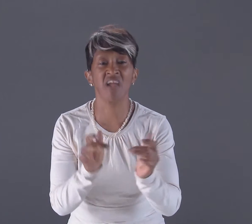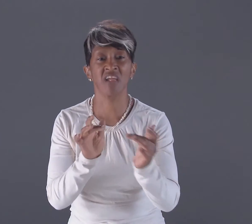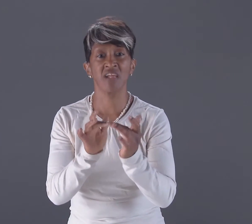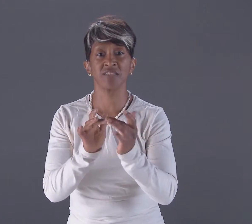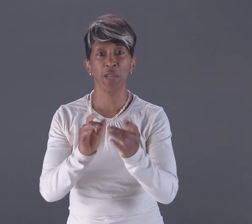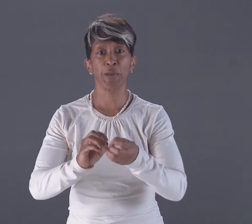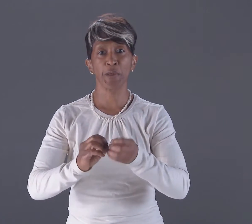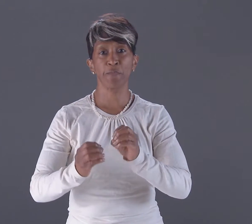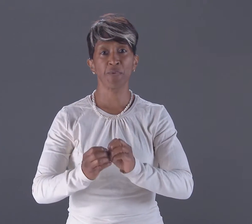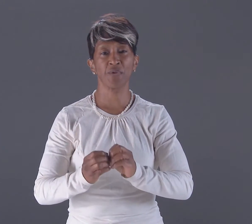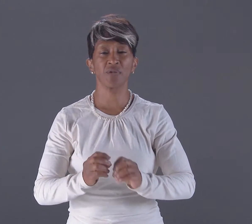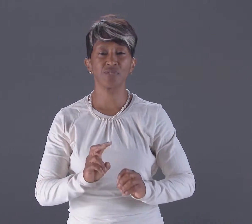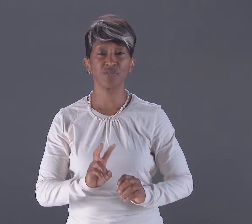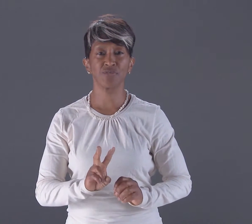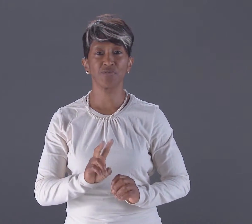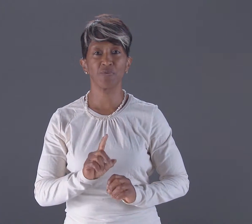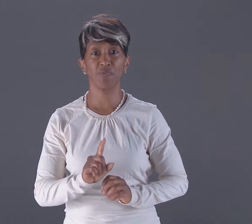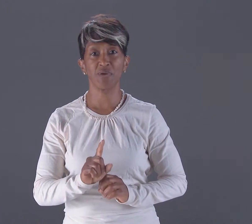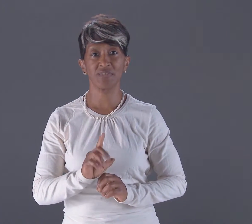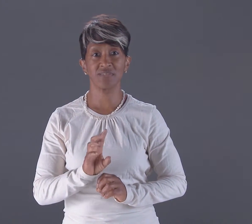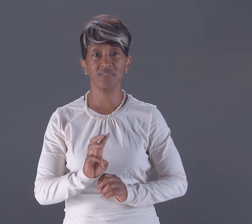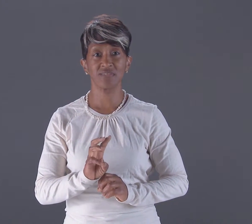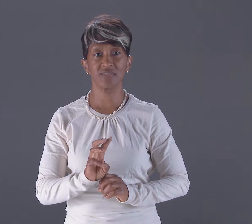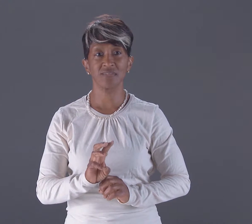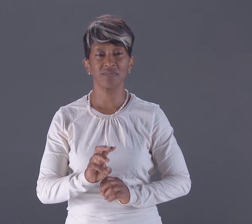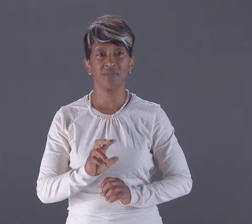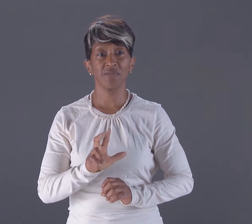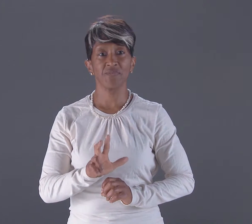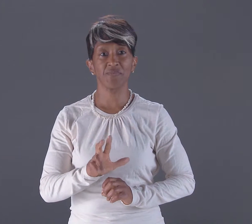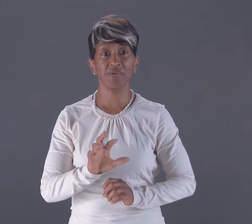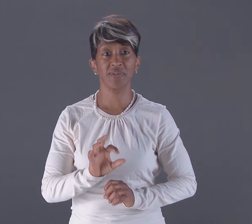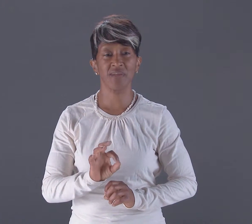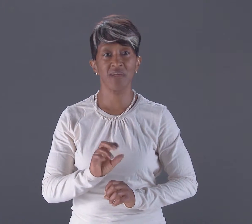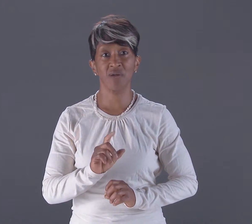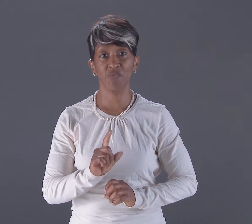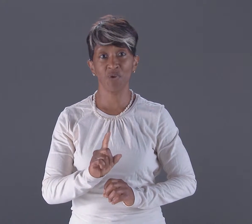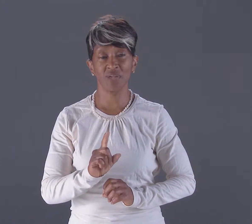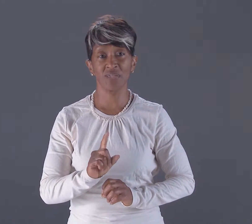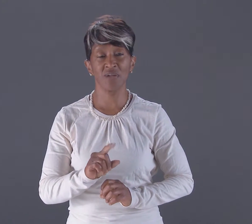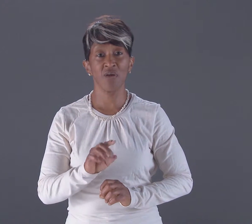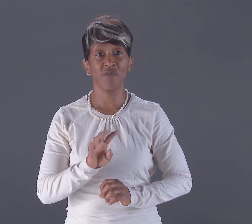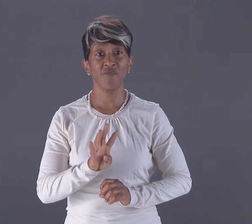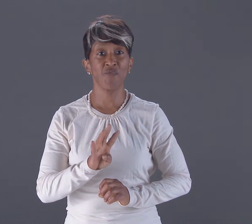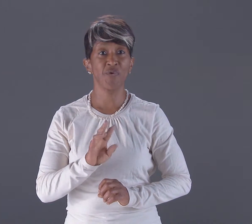The HelpLine number is 216-391-4357.